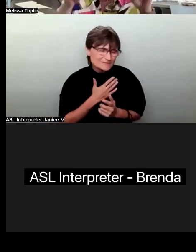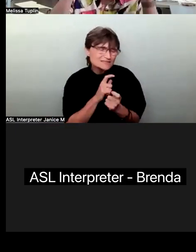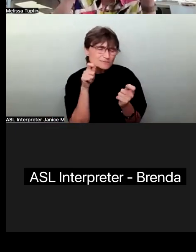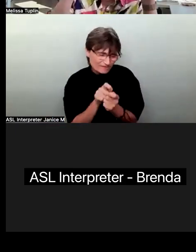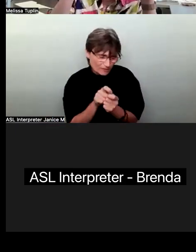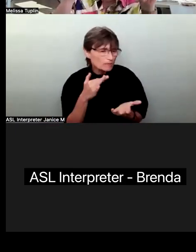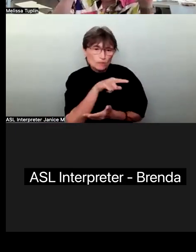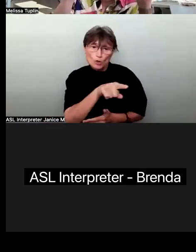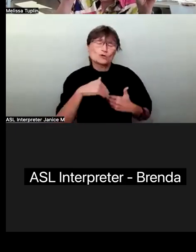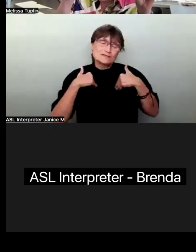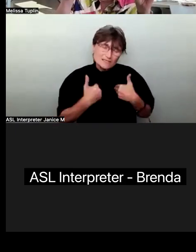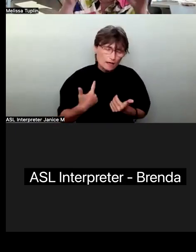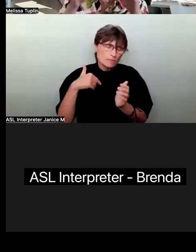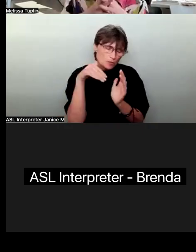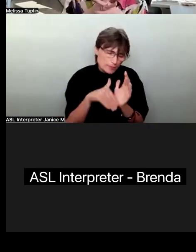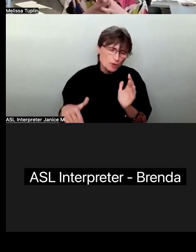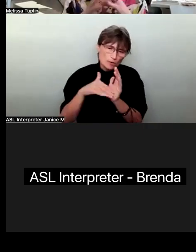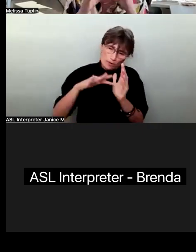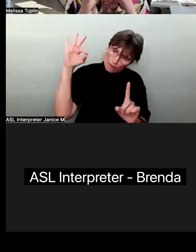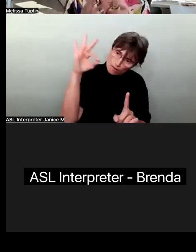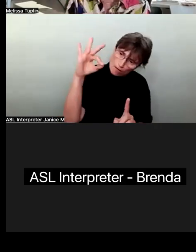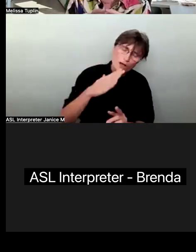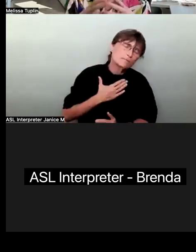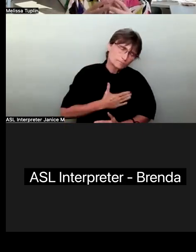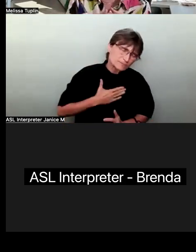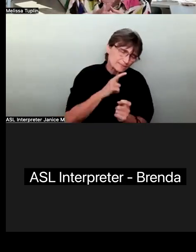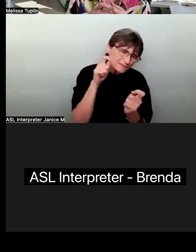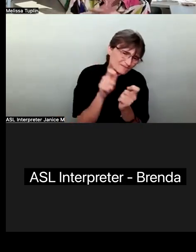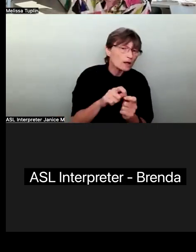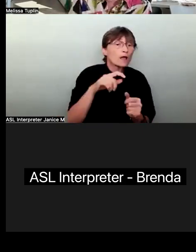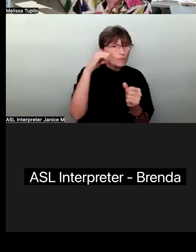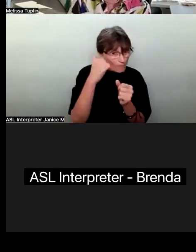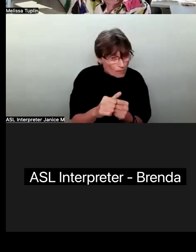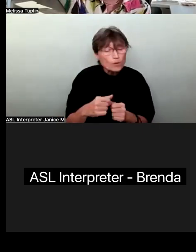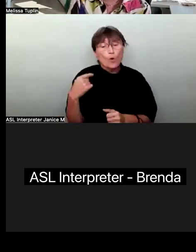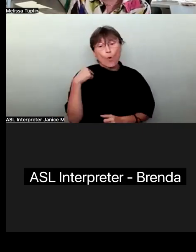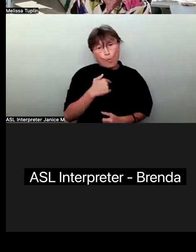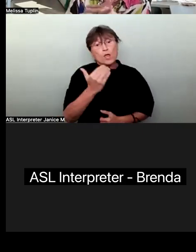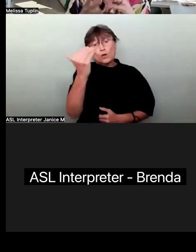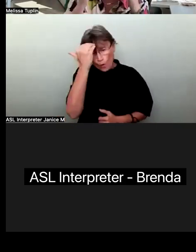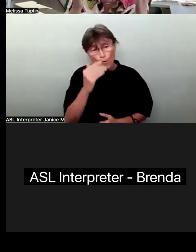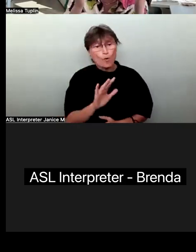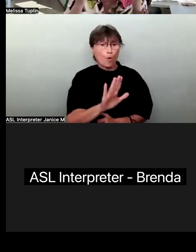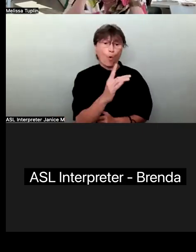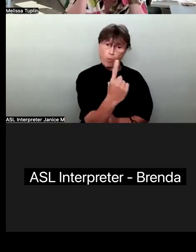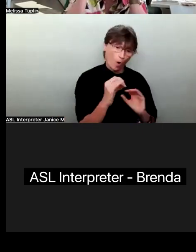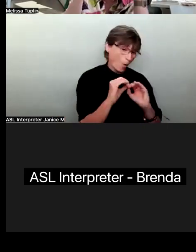work is for all Calgarians, as you described in the Barriers to Access section. We know that our